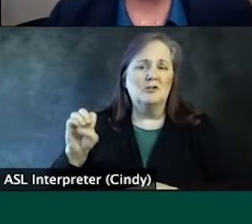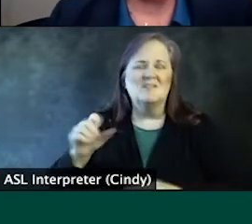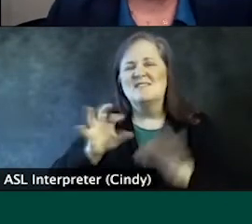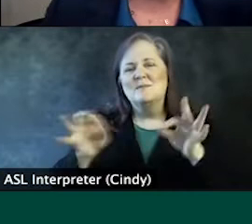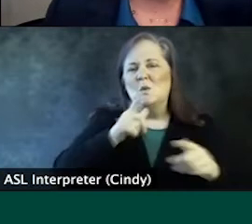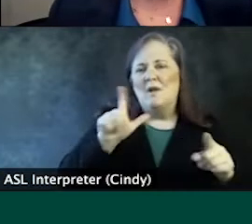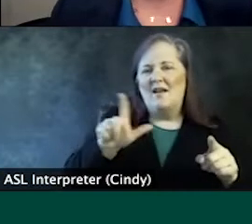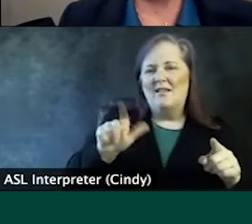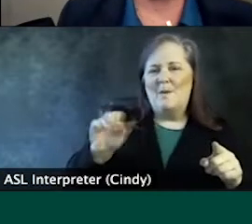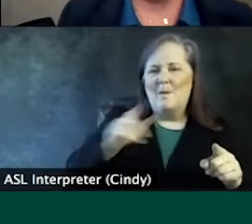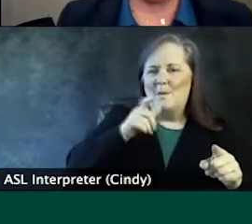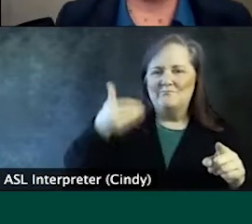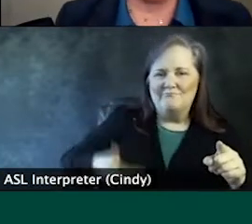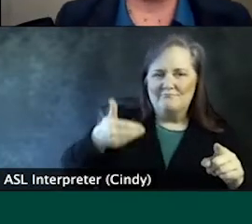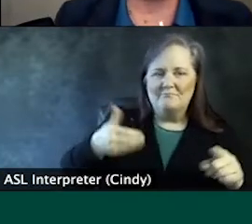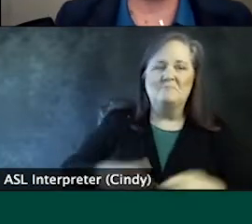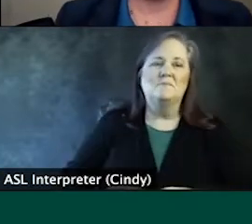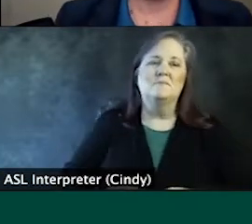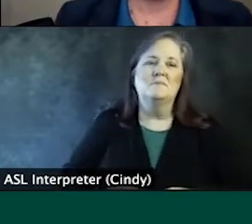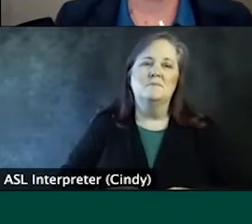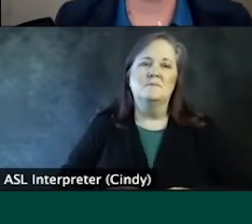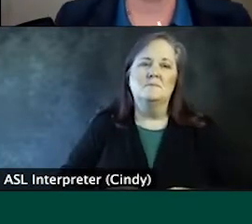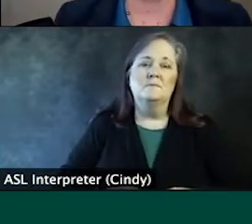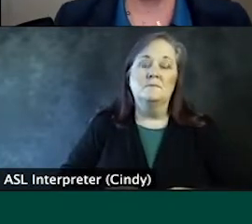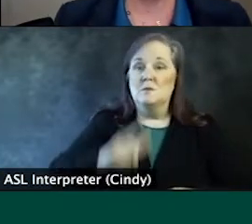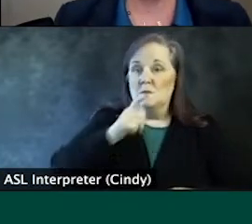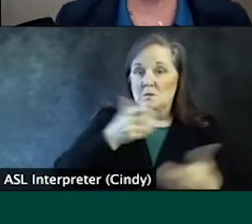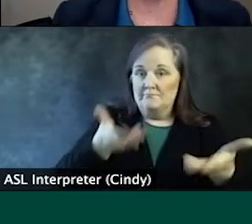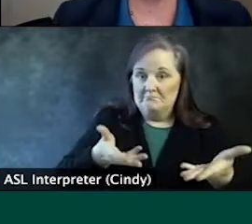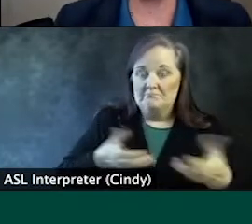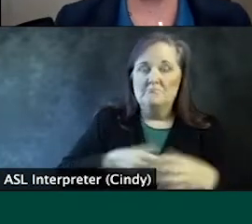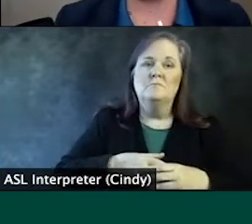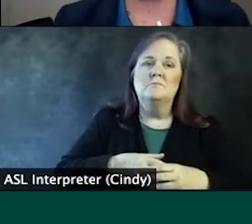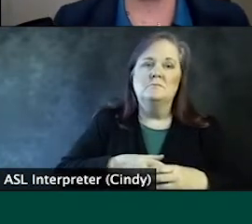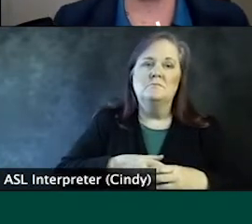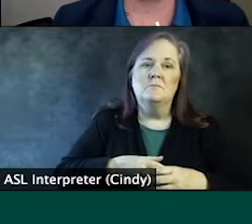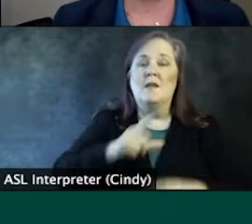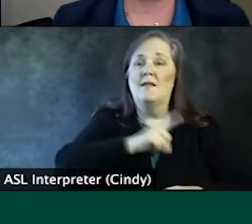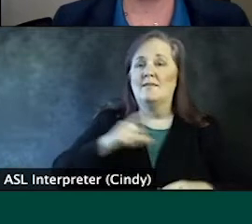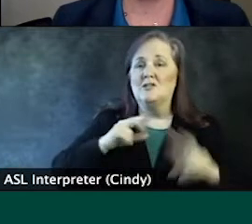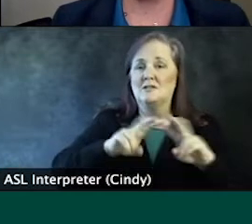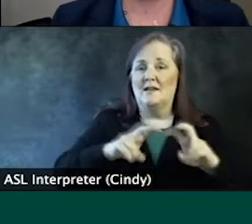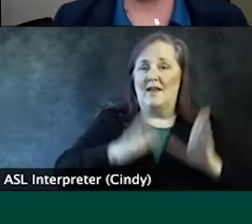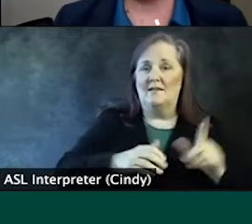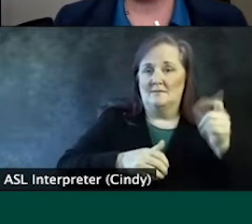Alright, so first off, we have Jason Constanoros who's going to explain the role of the Legislative Analyst's Office,